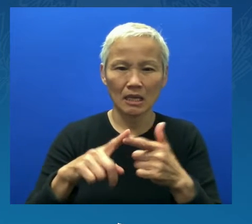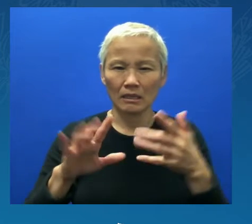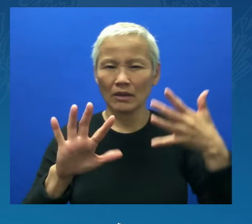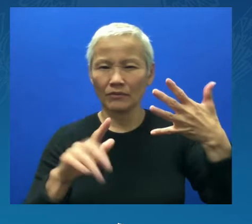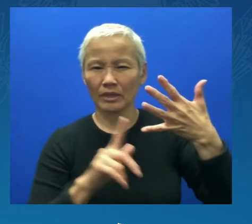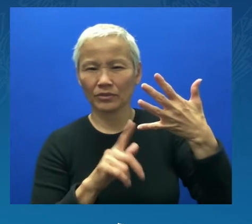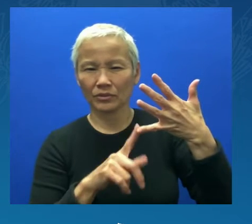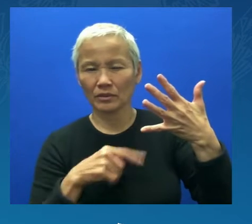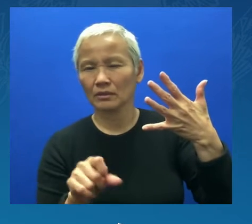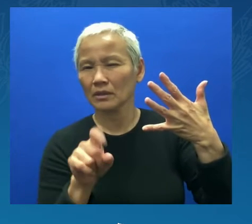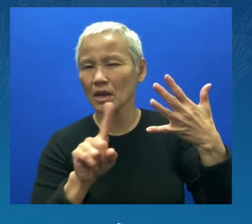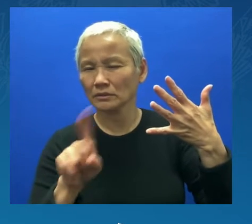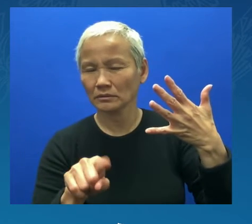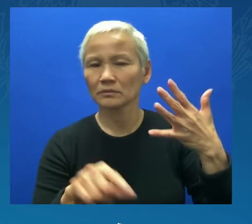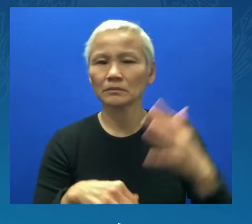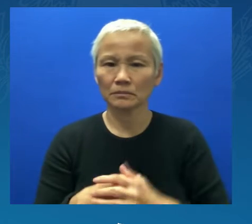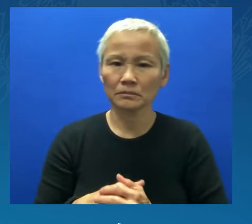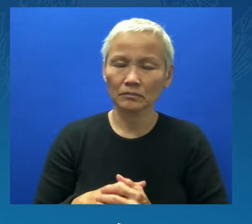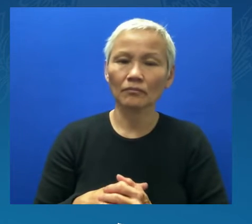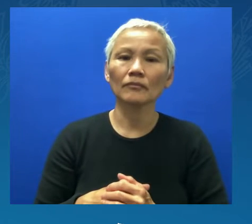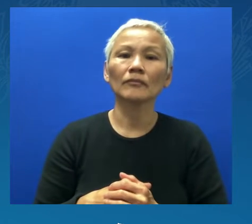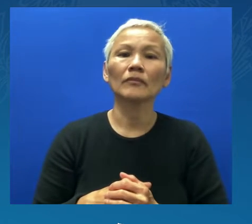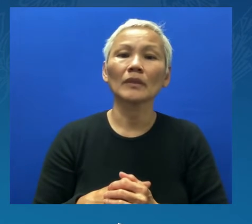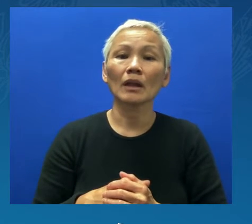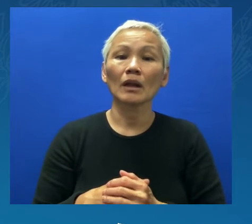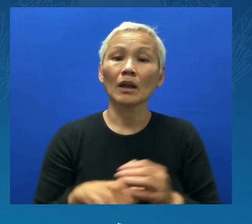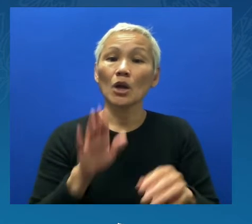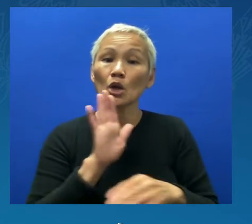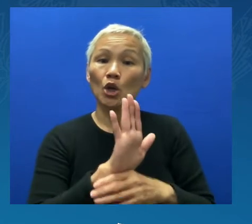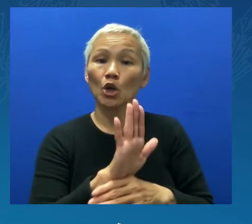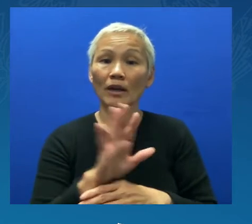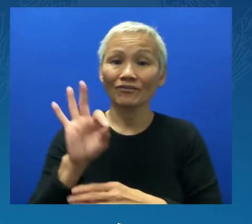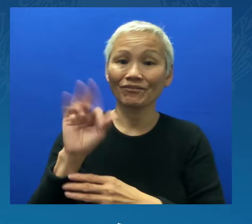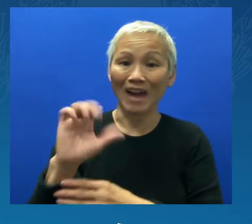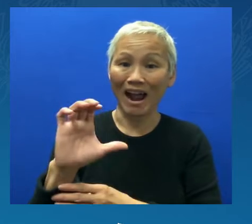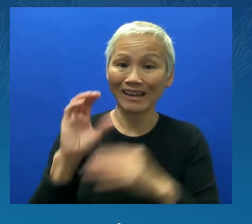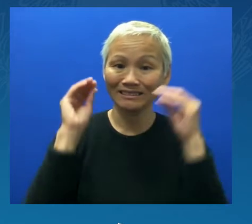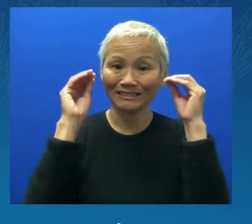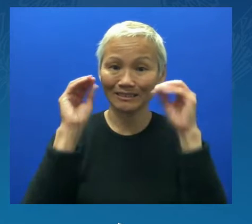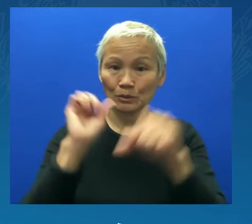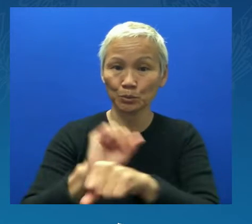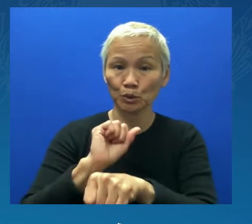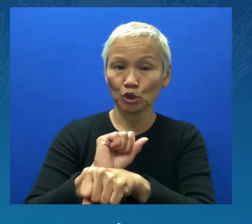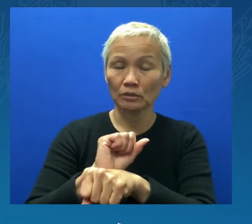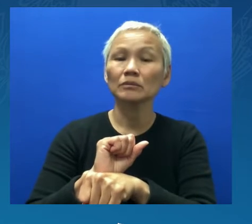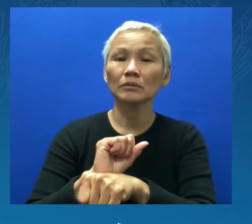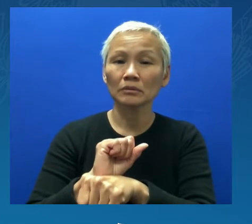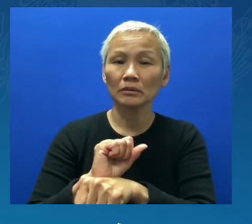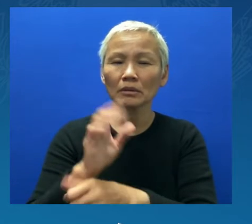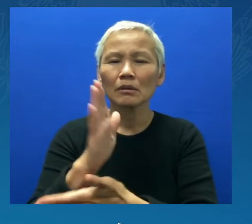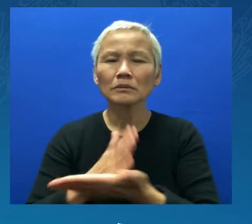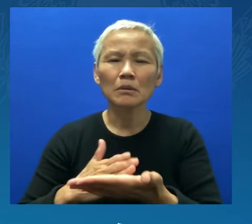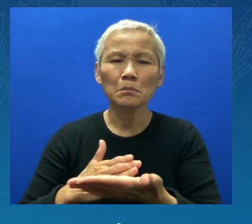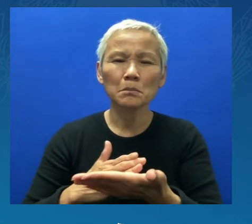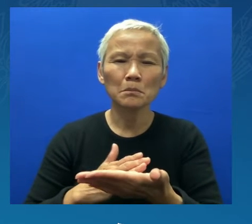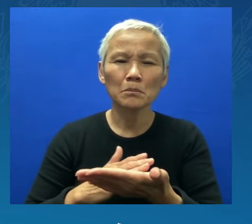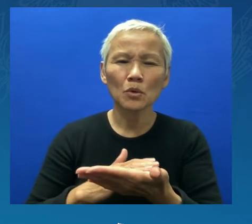And that is: Because of her faculty work, the opportunity for rural states like New Mexico to get providers into rural areas